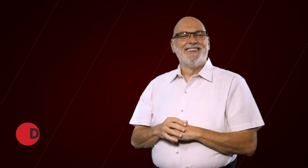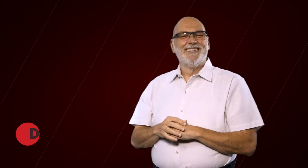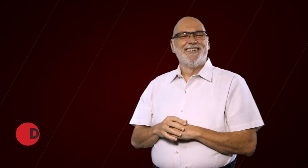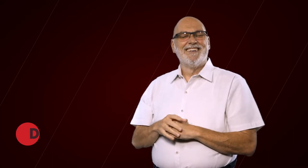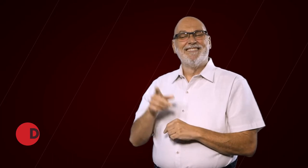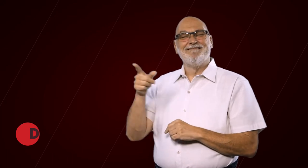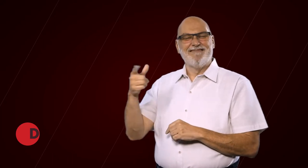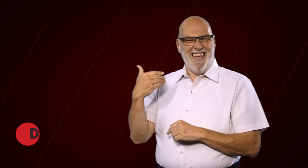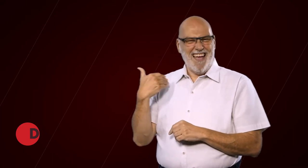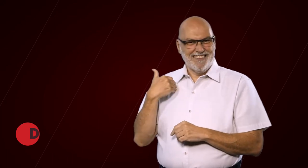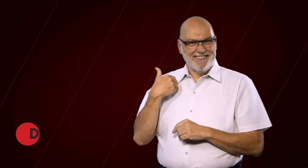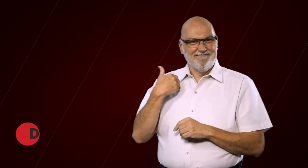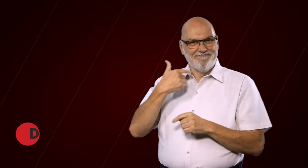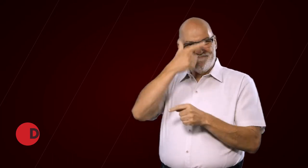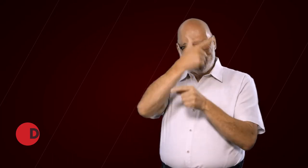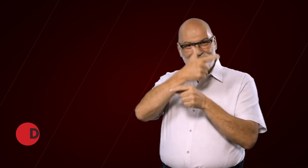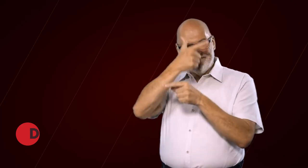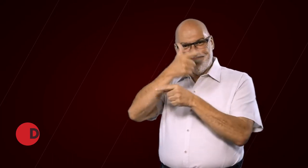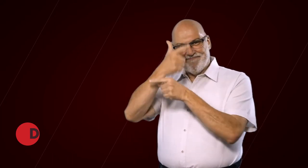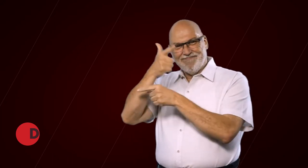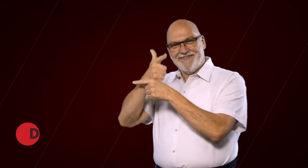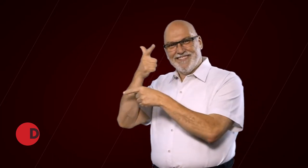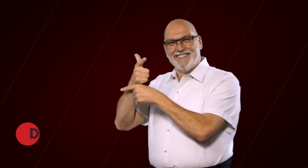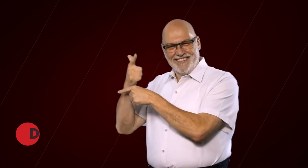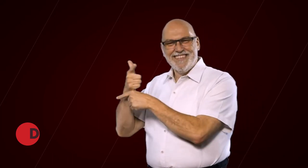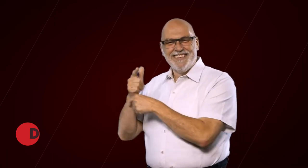He has other brothers.